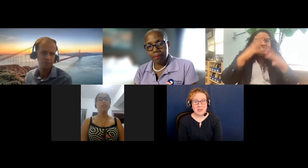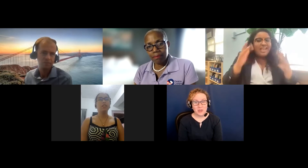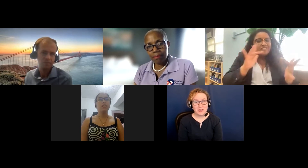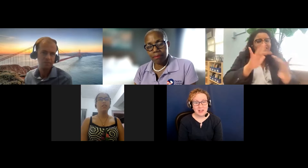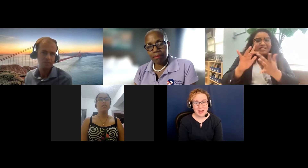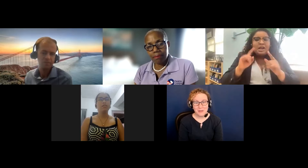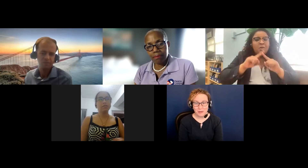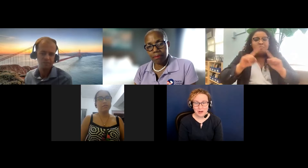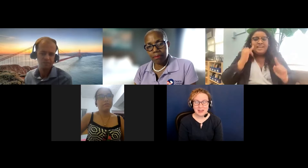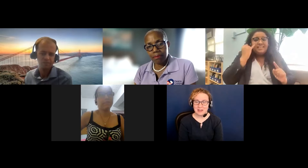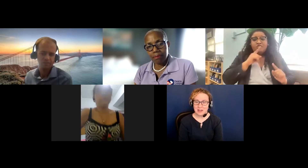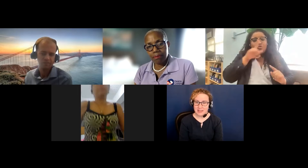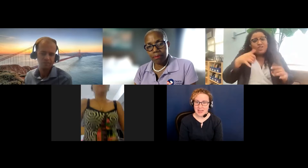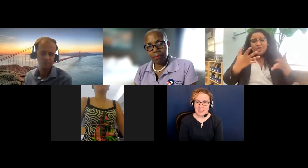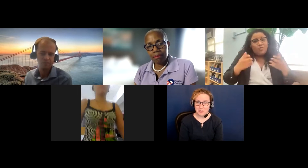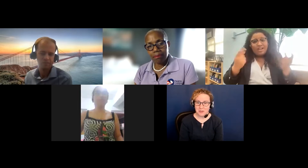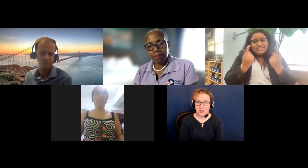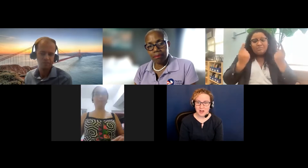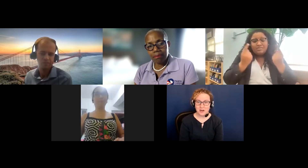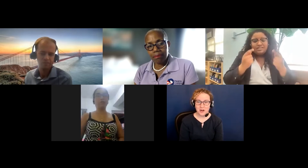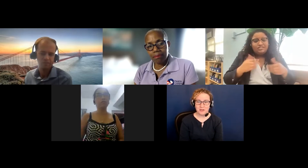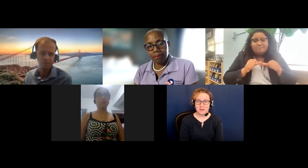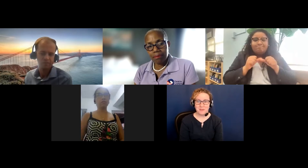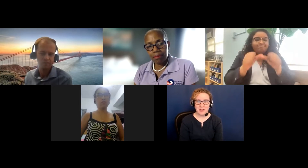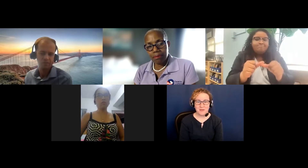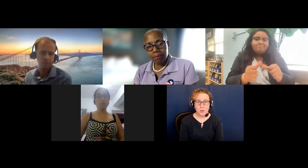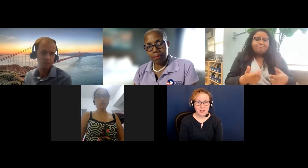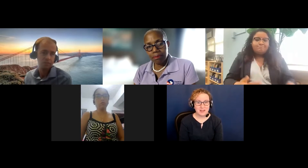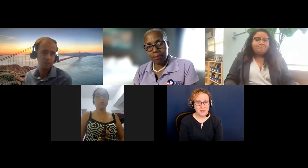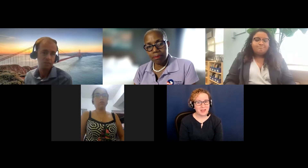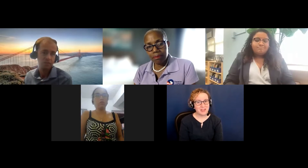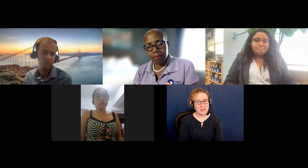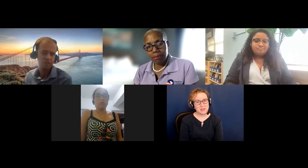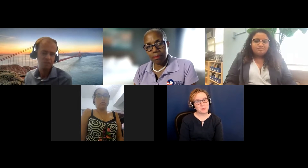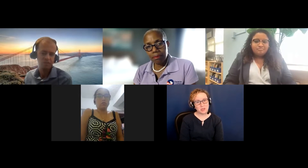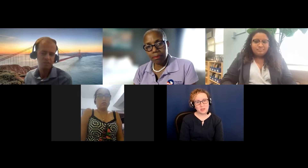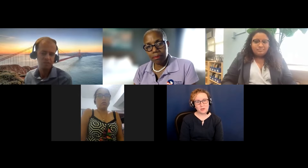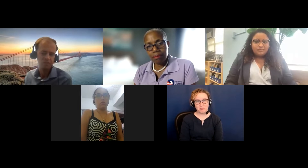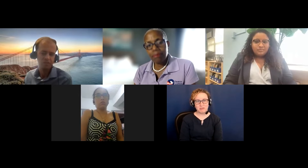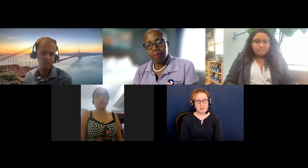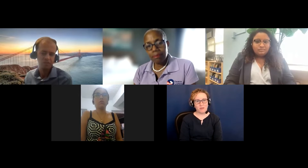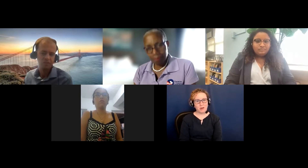There is a lot of work and contacting people on your own, but if you want something, you should just pursue it and go for it.